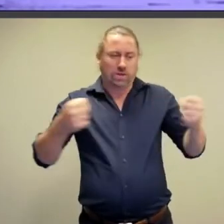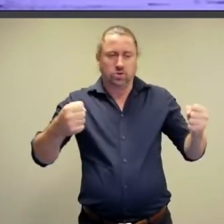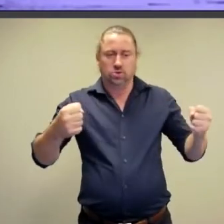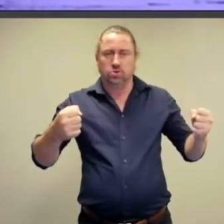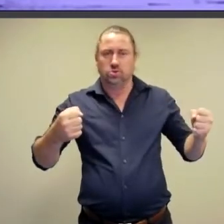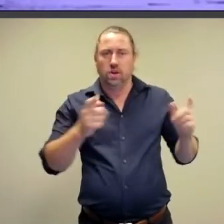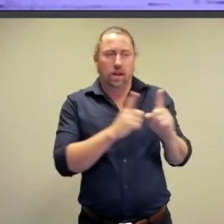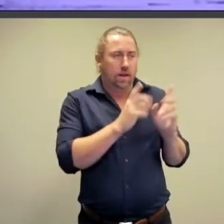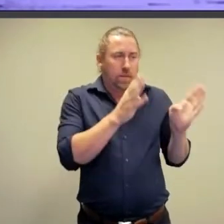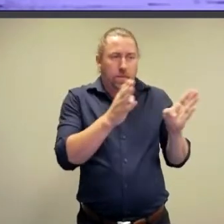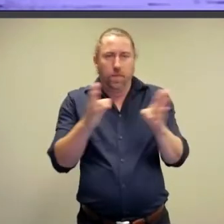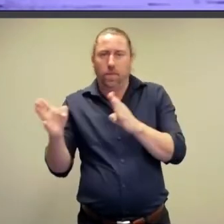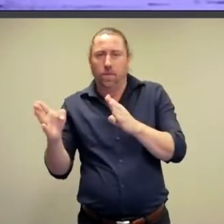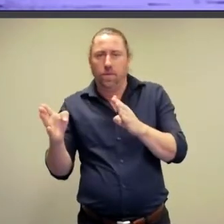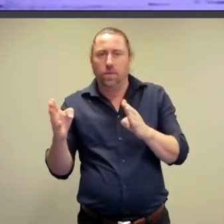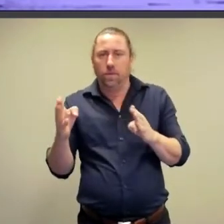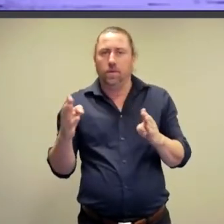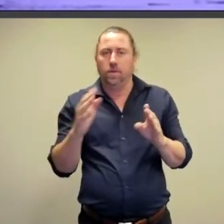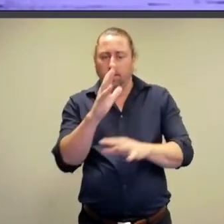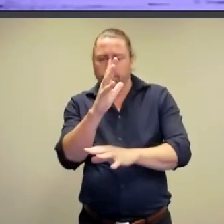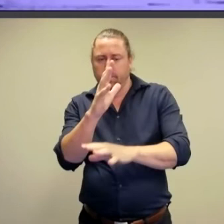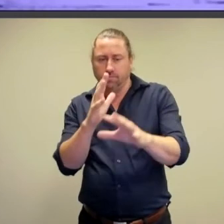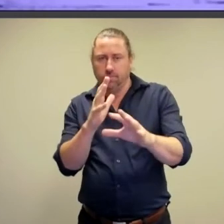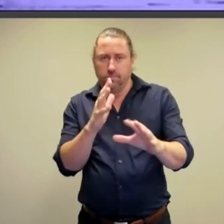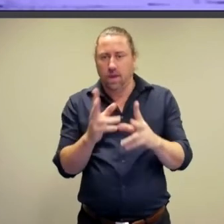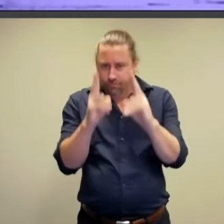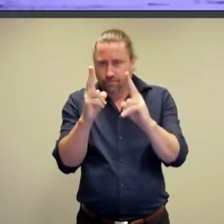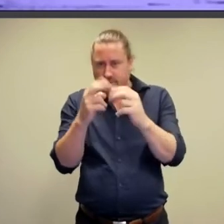together different temporal fragments. It's a kind